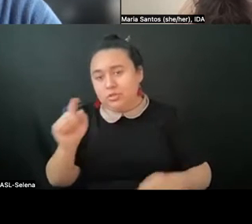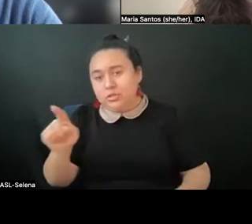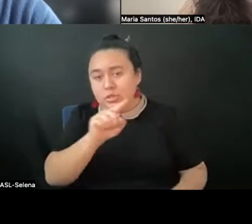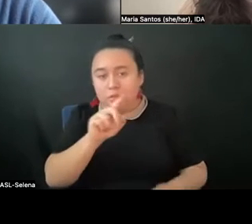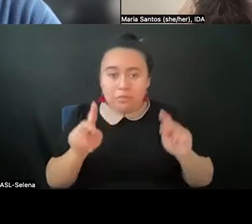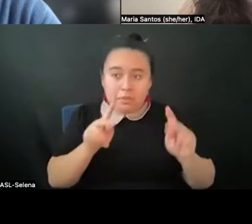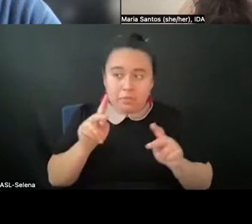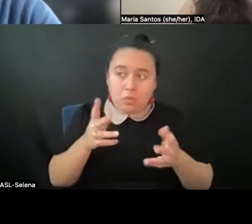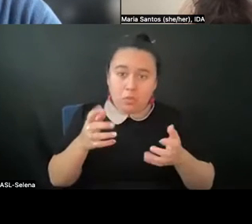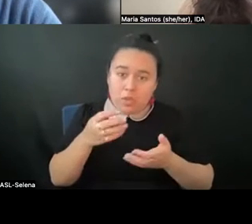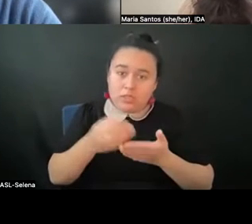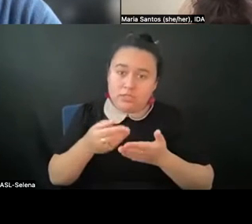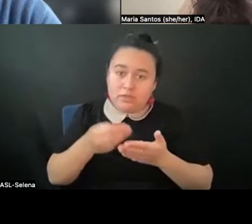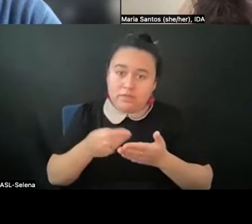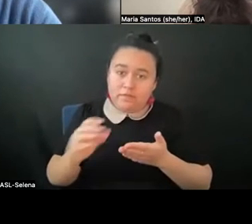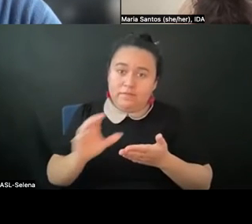We have to find other funders for it.